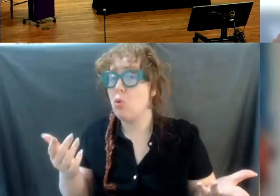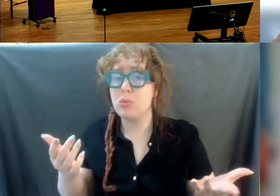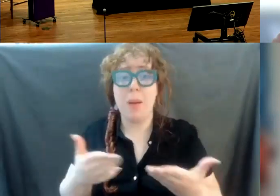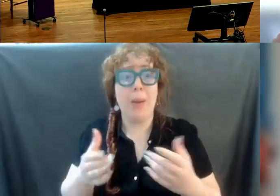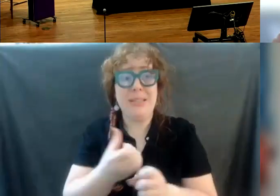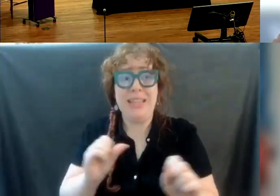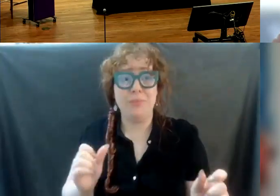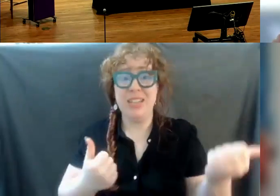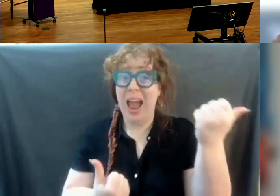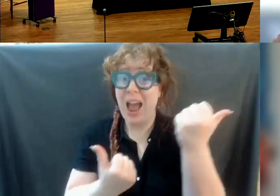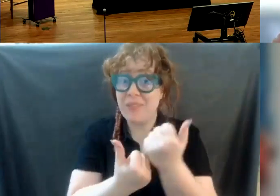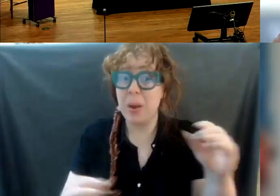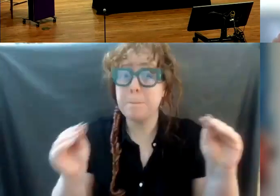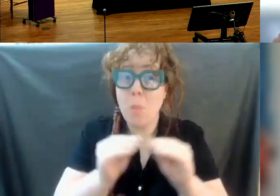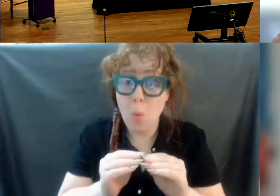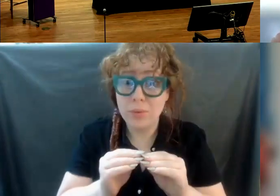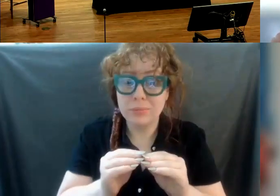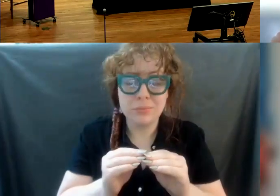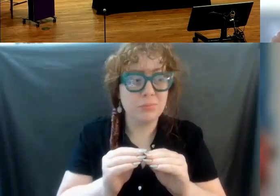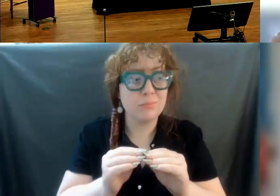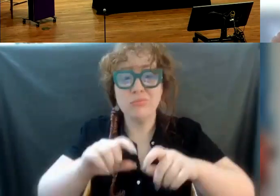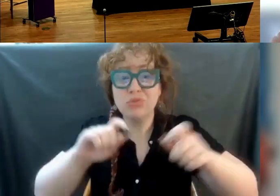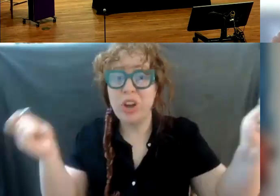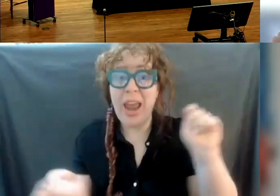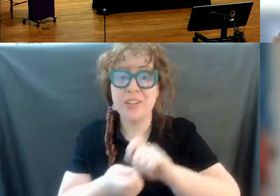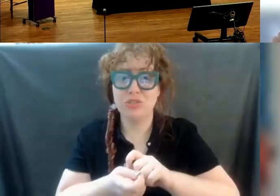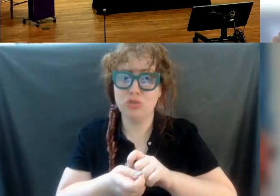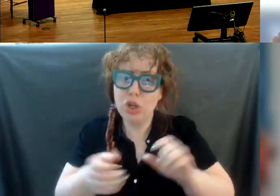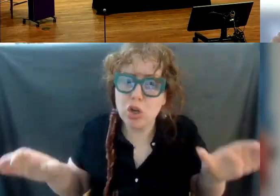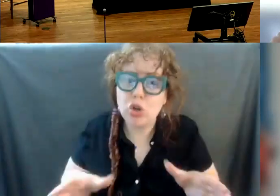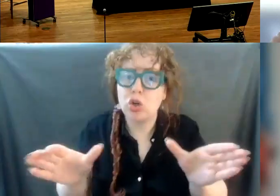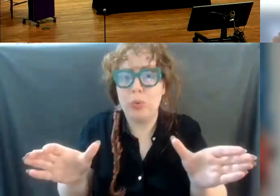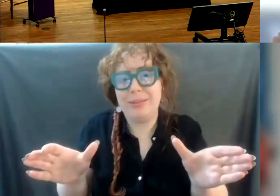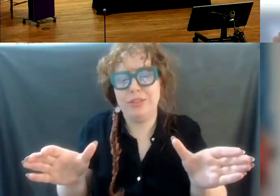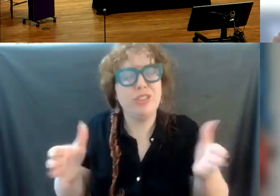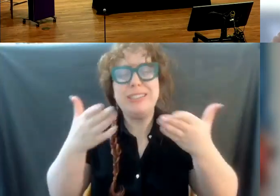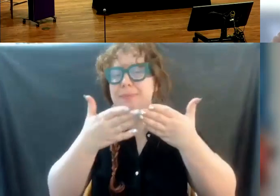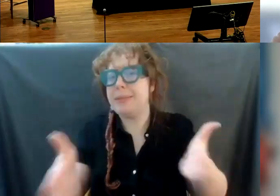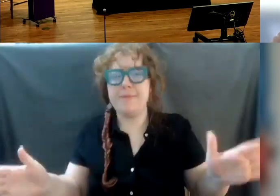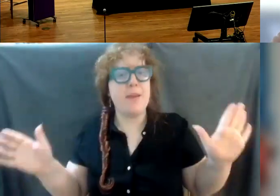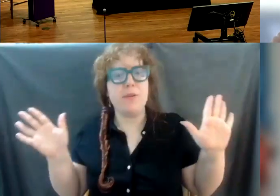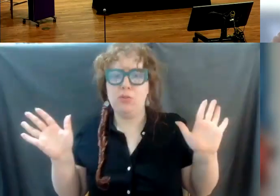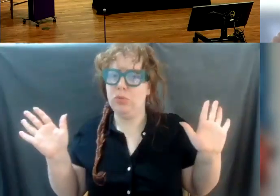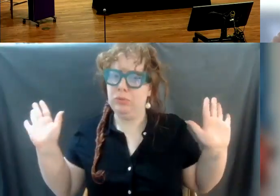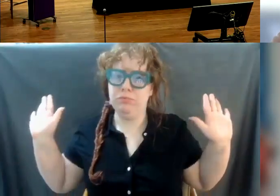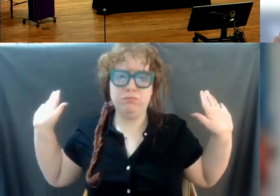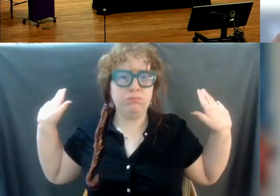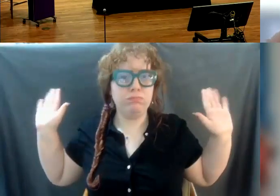kind of as as a big umbrella.